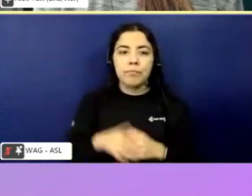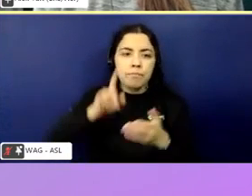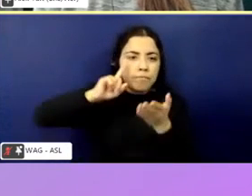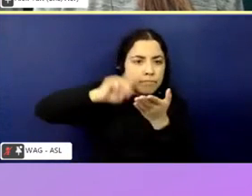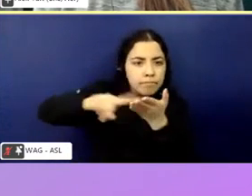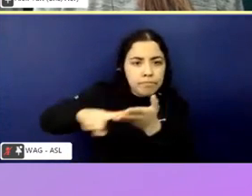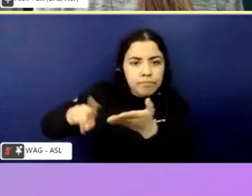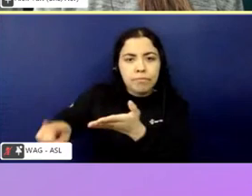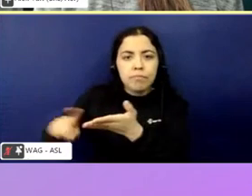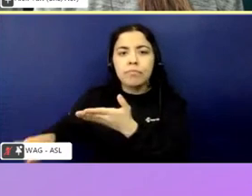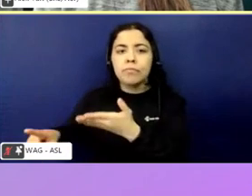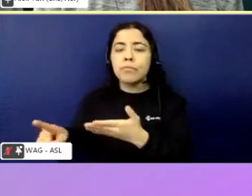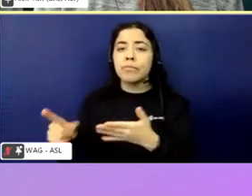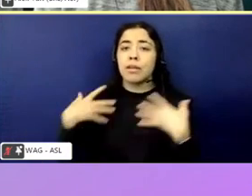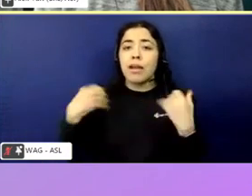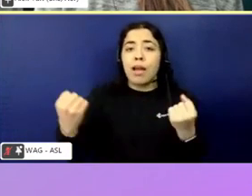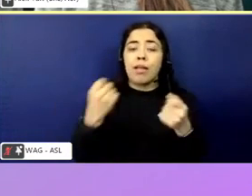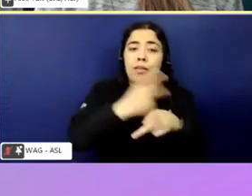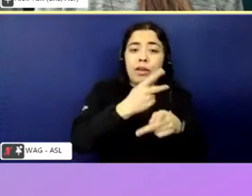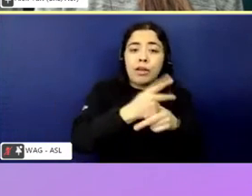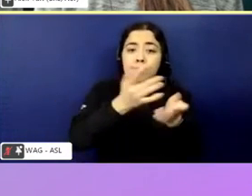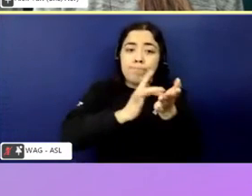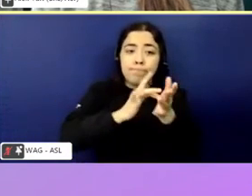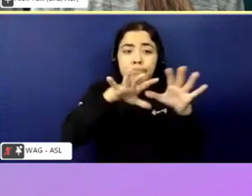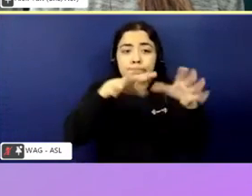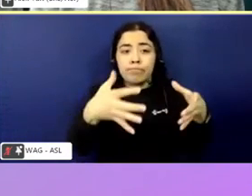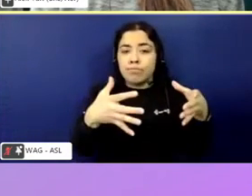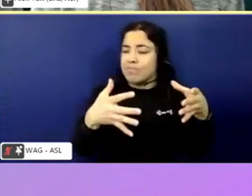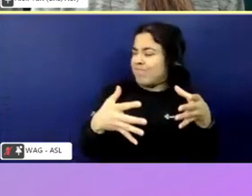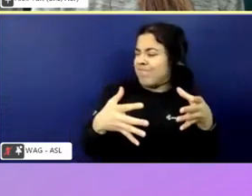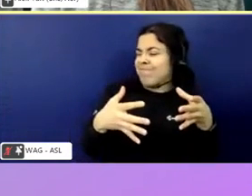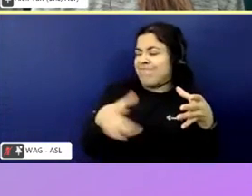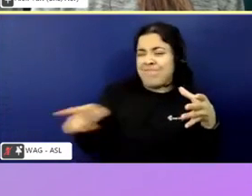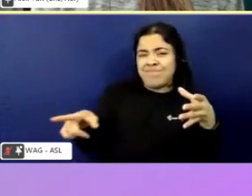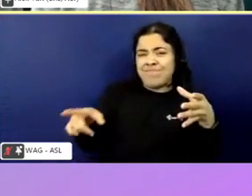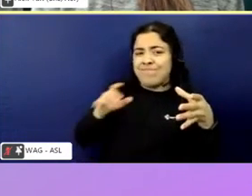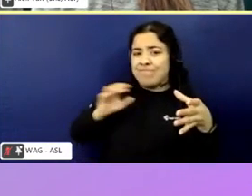found that hold hold highly level negative attitudes towards